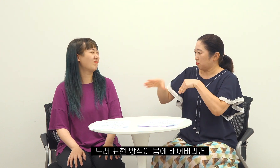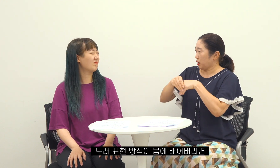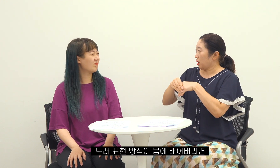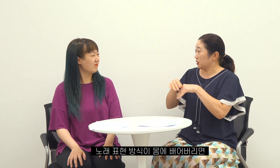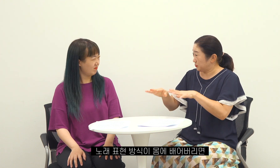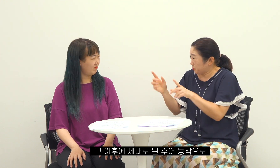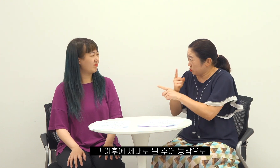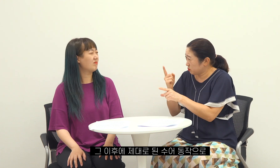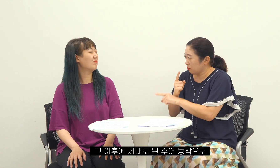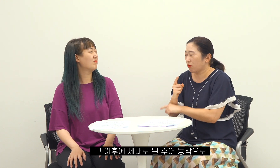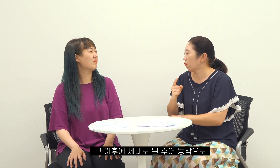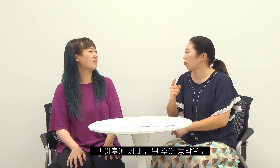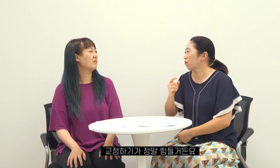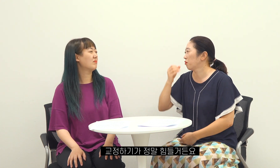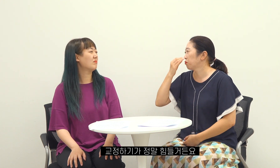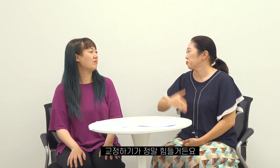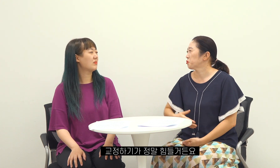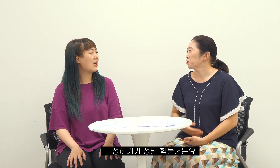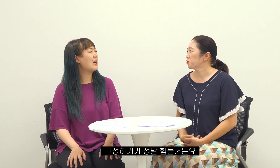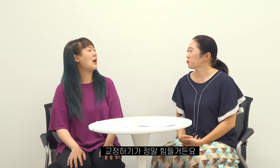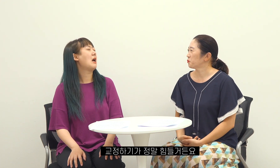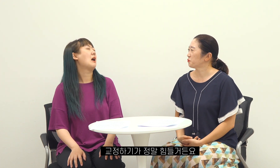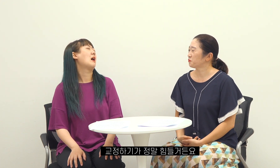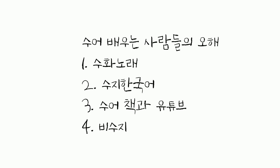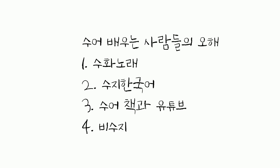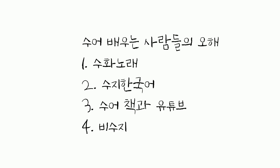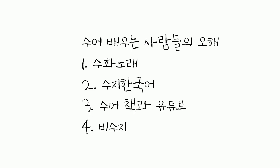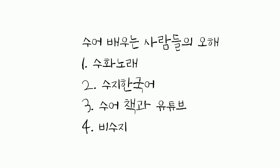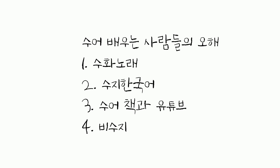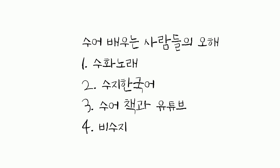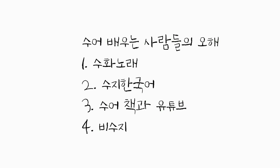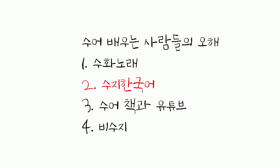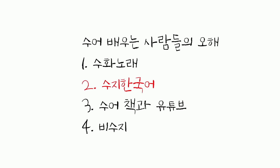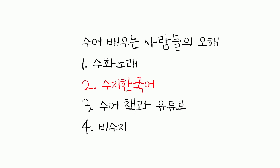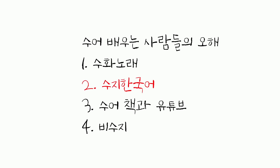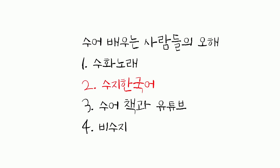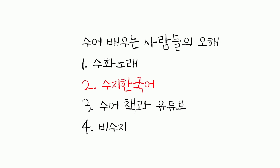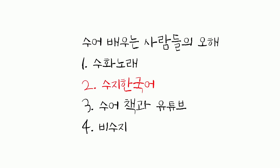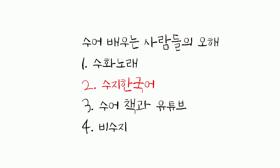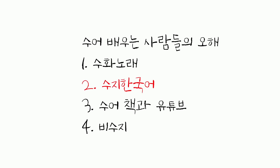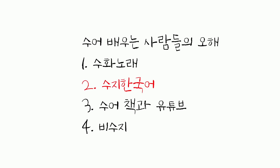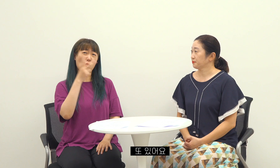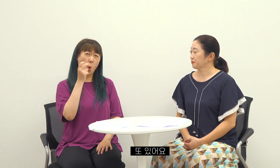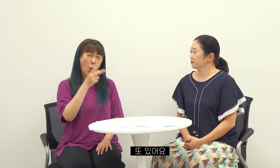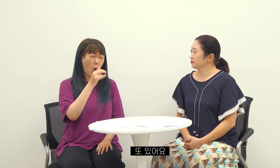Once the way of expressing a song is ingrained in the body, it is really difficult to correct it with proper sign language movements after that. Misunderstandings of sign language learners. 2. Signed Korean